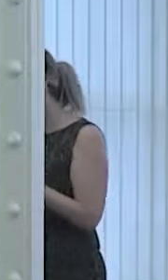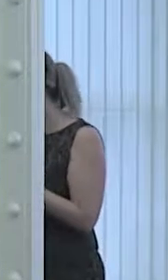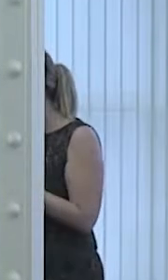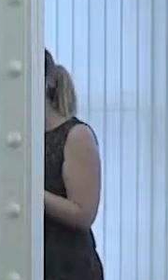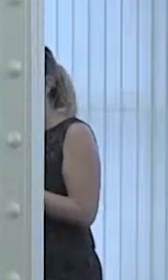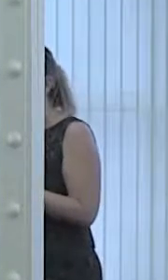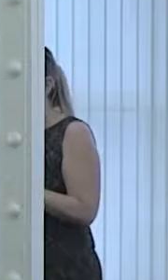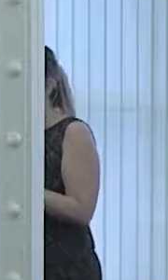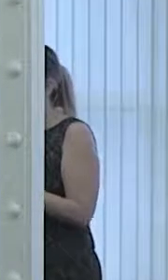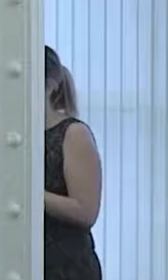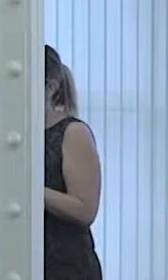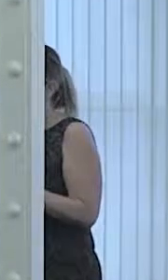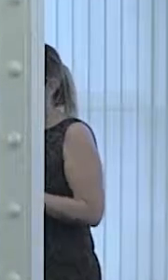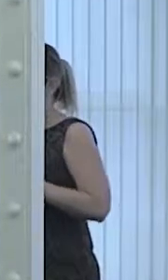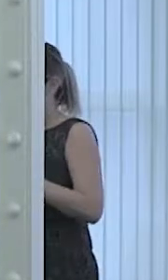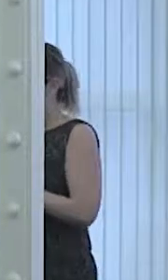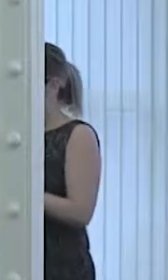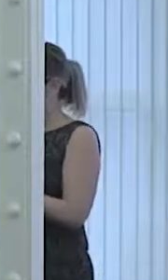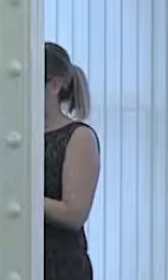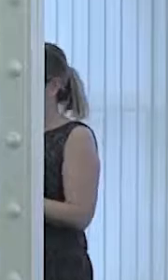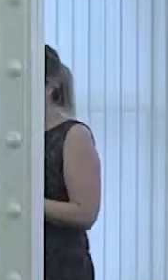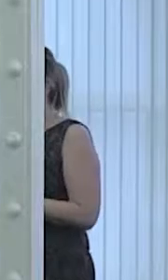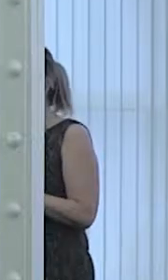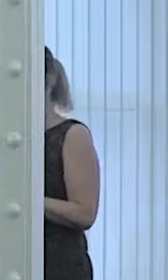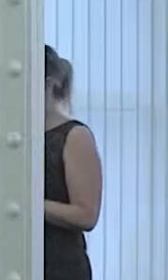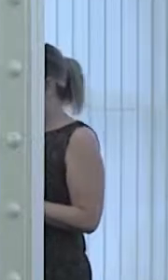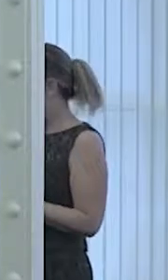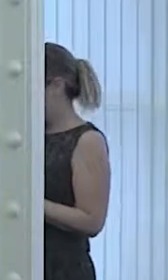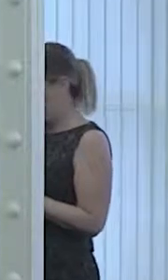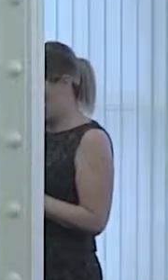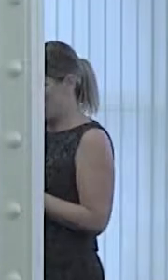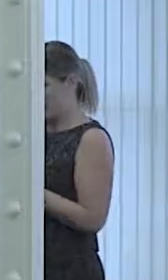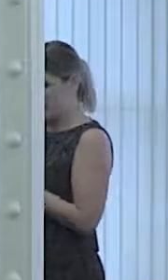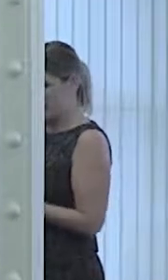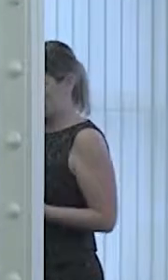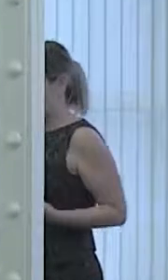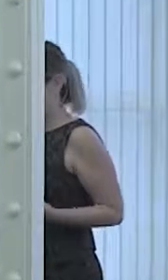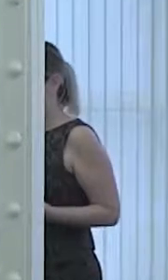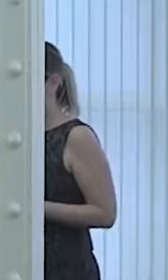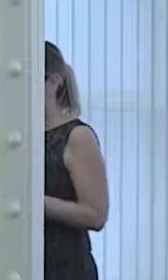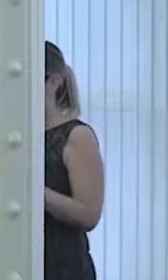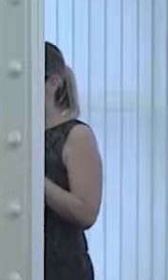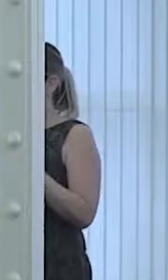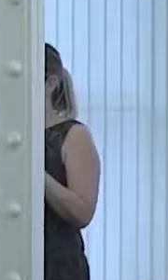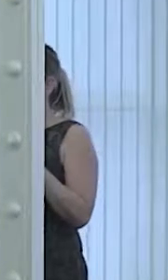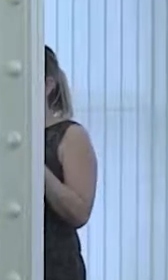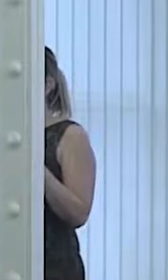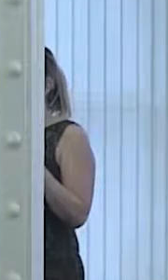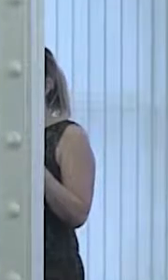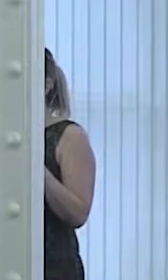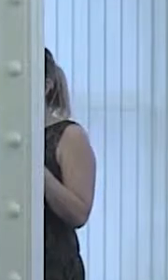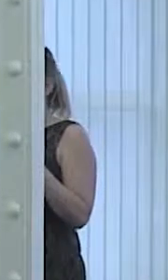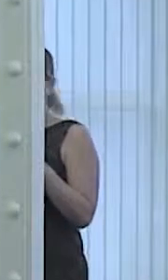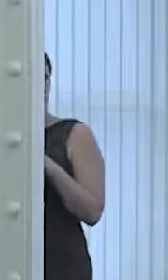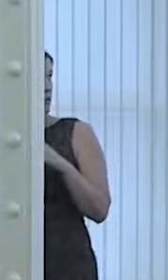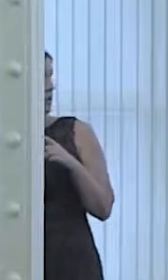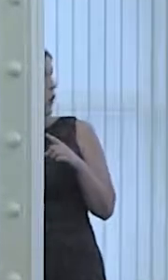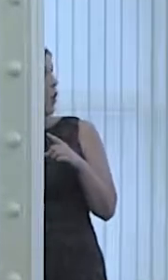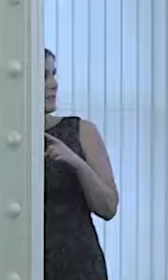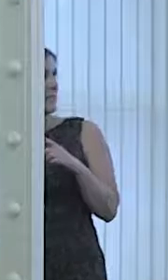that is also considered kincy. That does not mean it's sexual. BDSM is a compound term that means bondage and discipline,